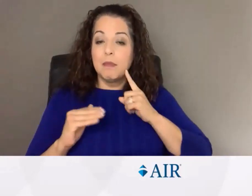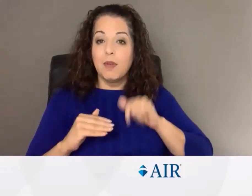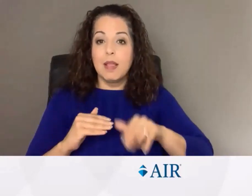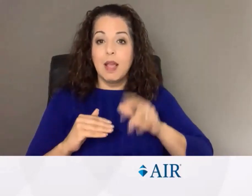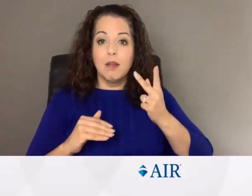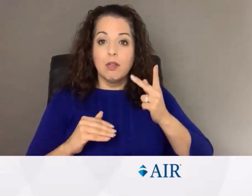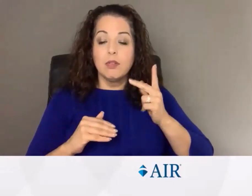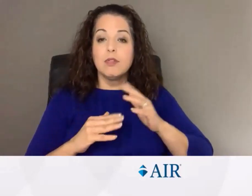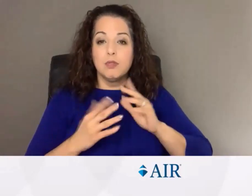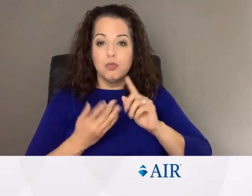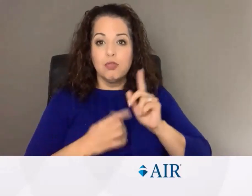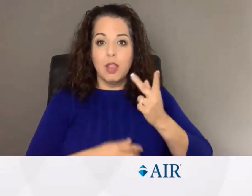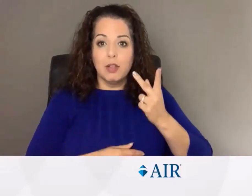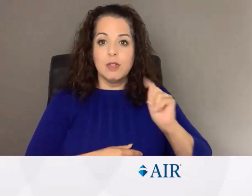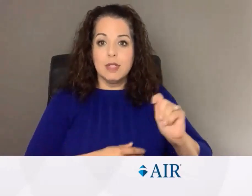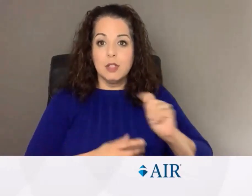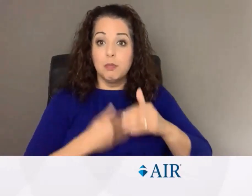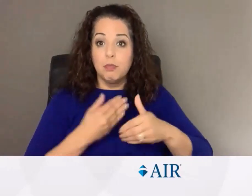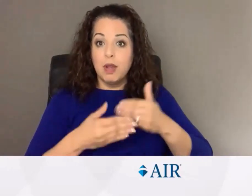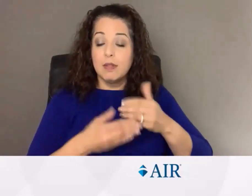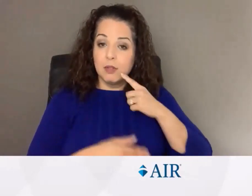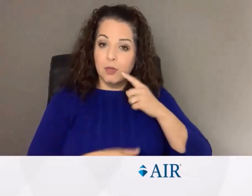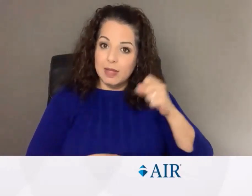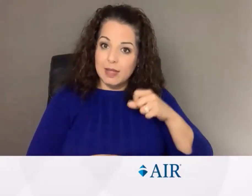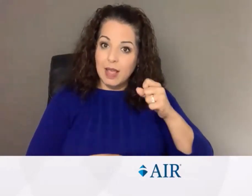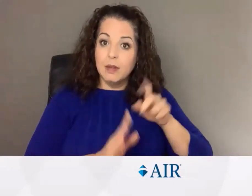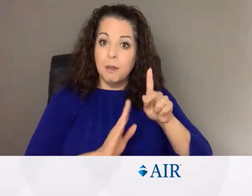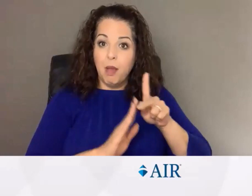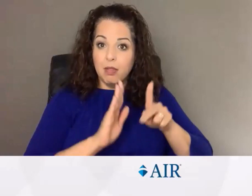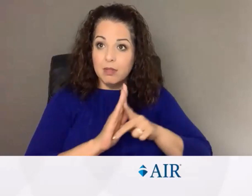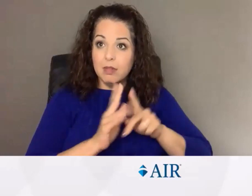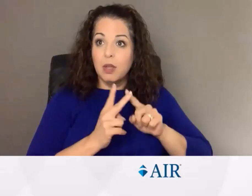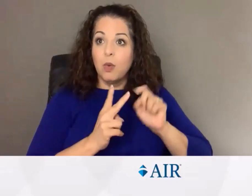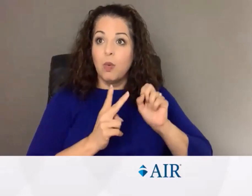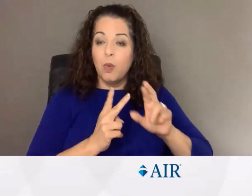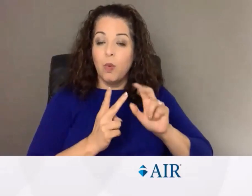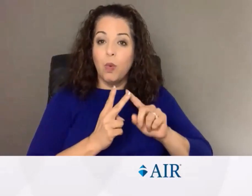So yes, a policy or organizational decisions